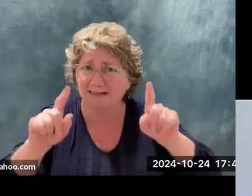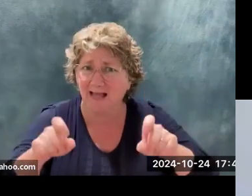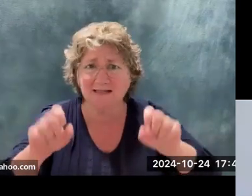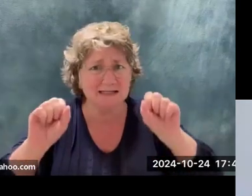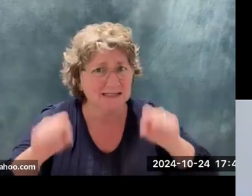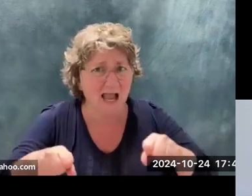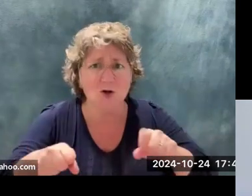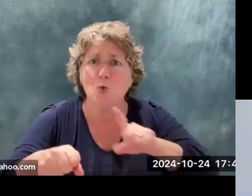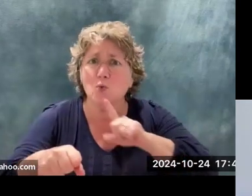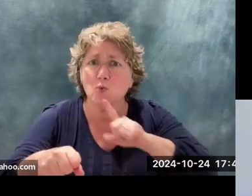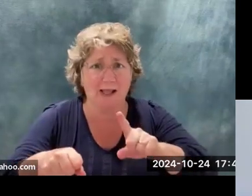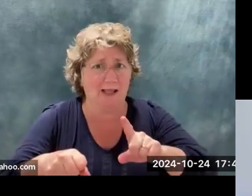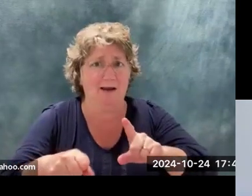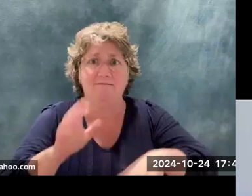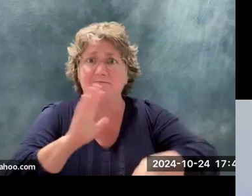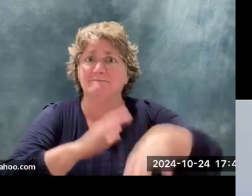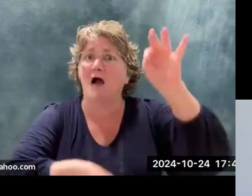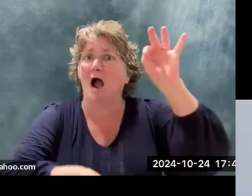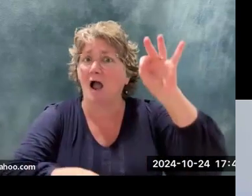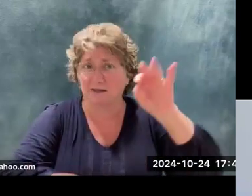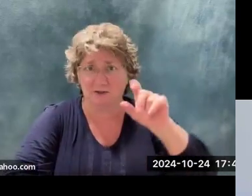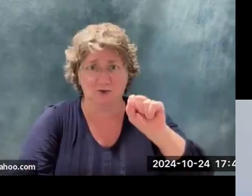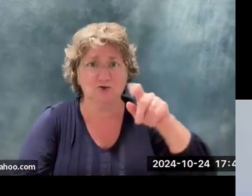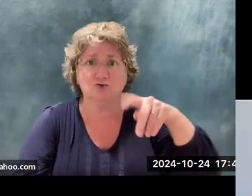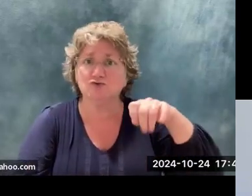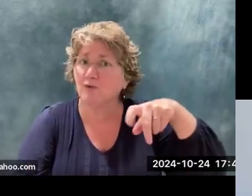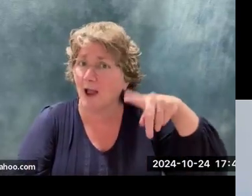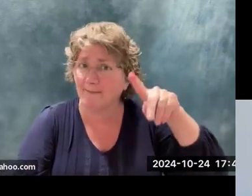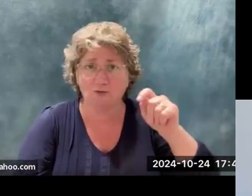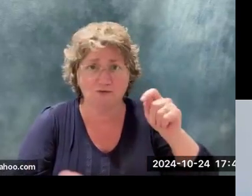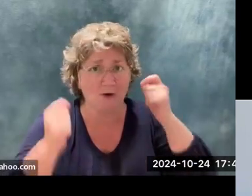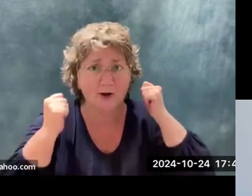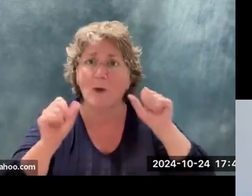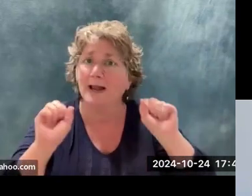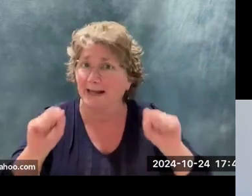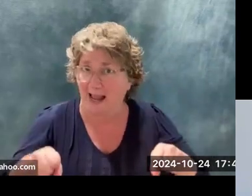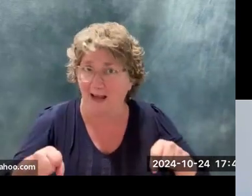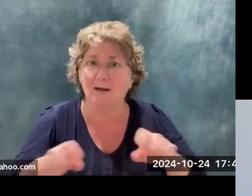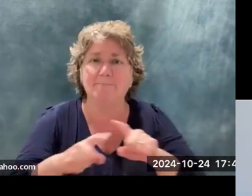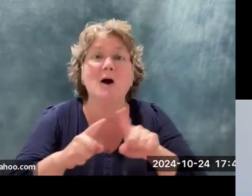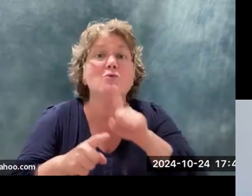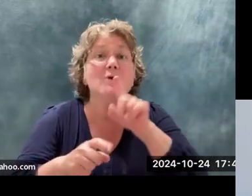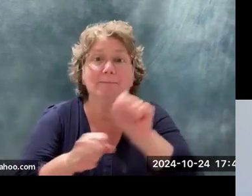looking for a particular fragment that indicates strep infection,